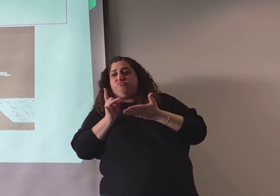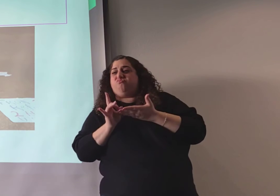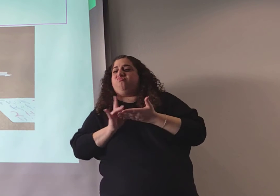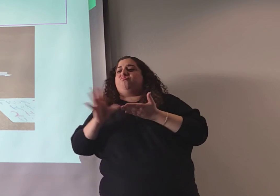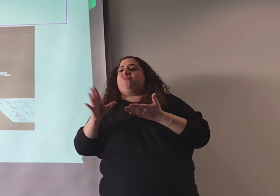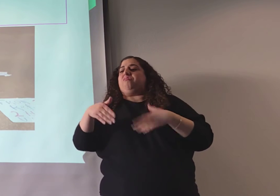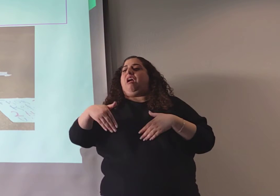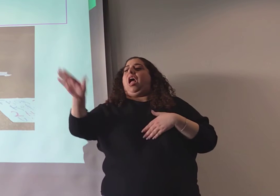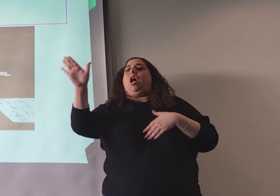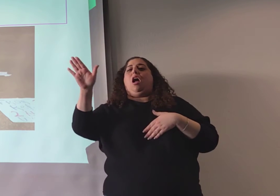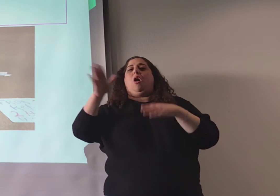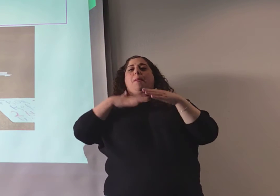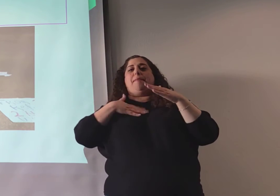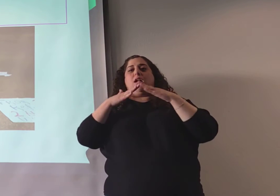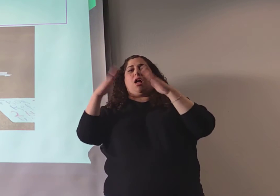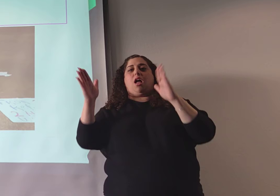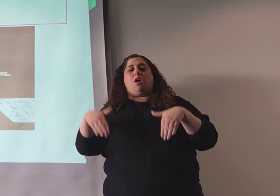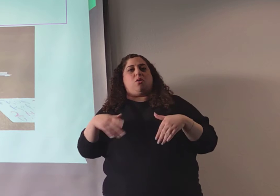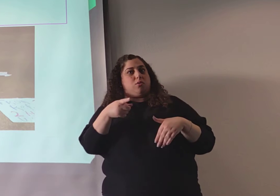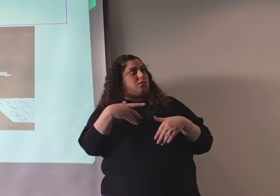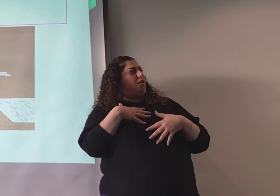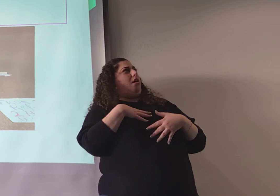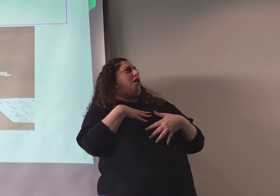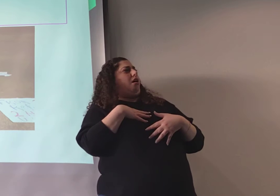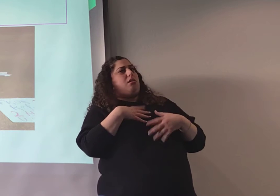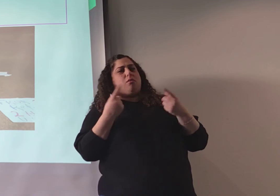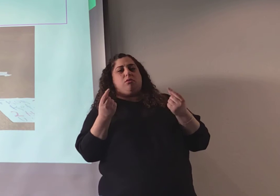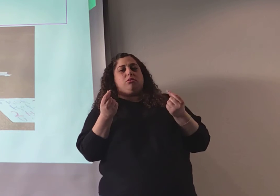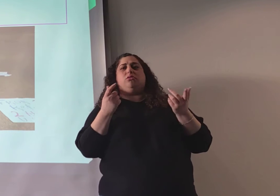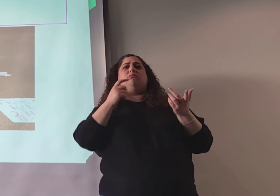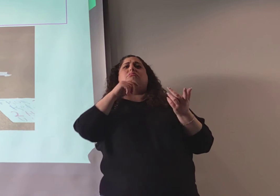rent is being paid?